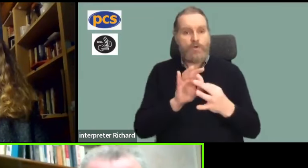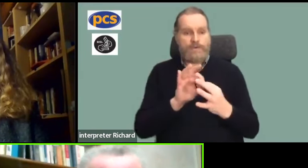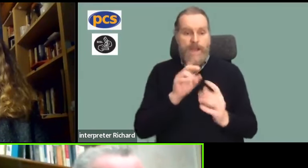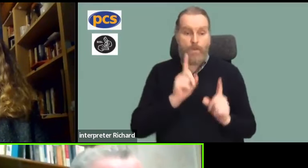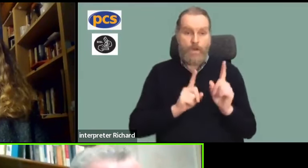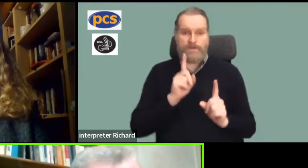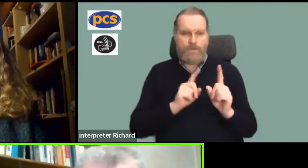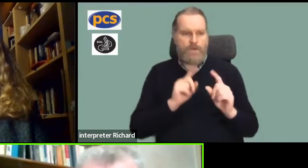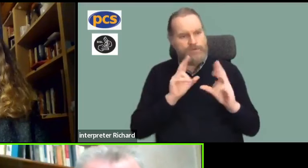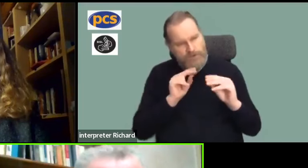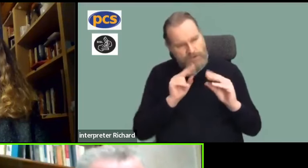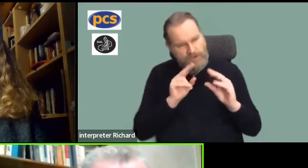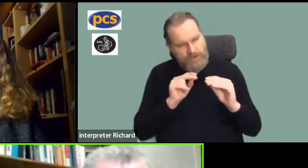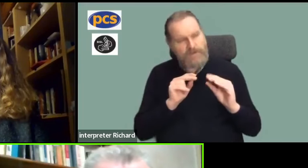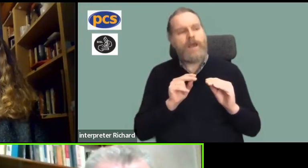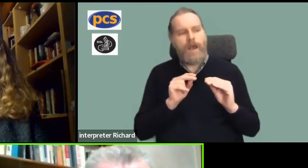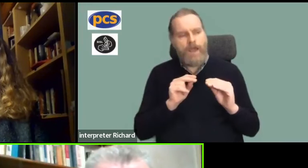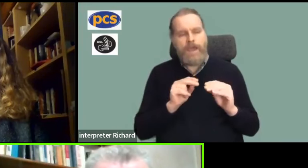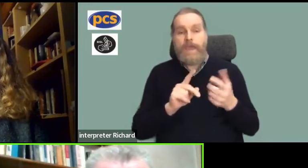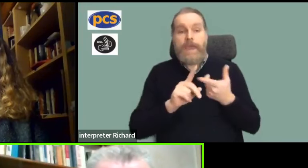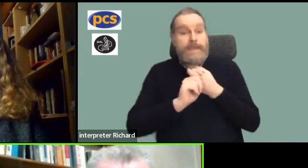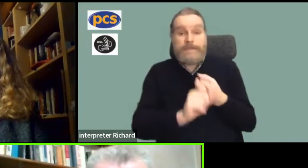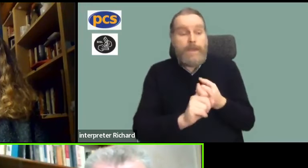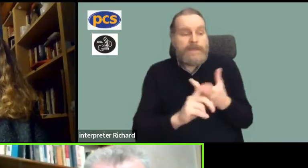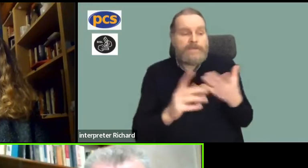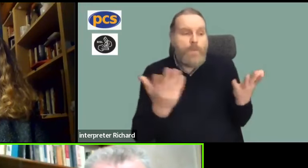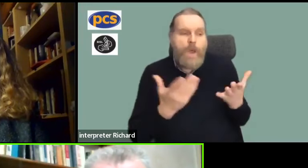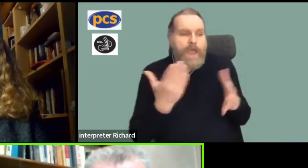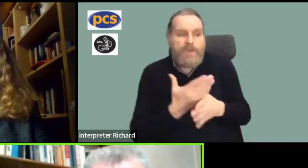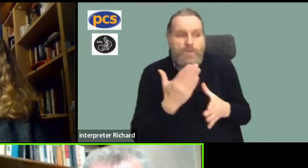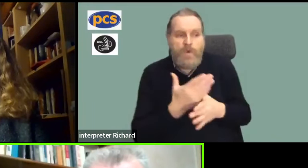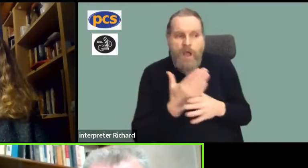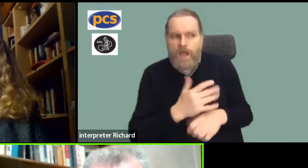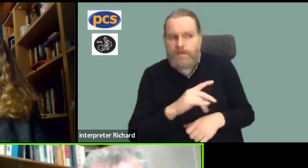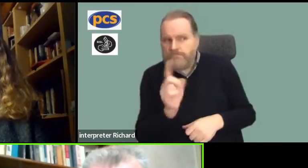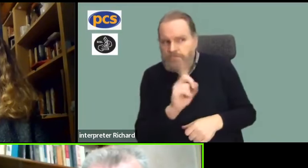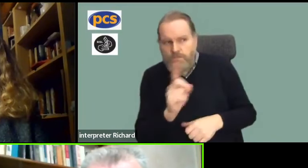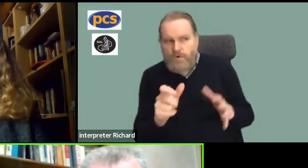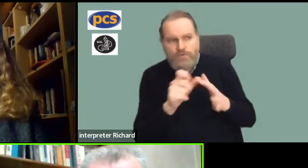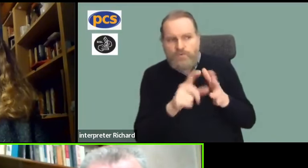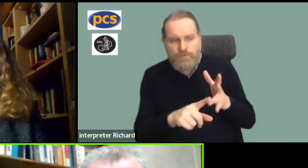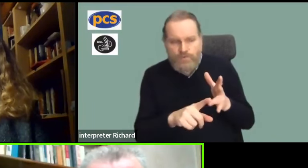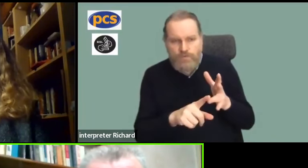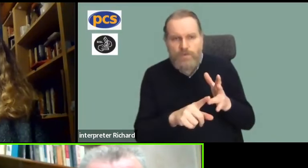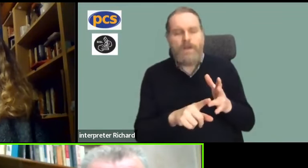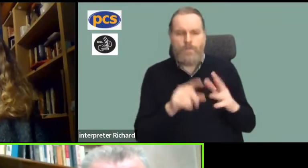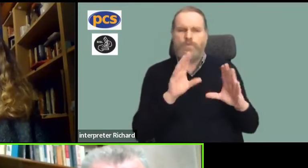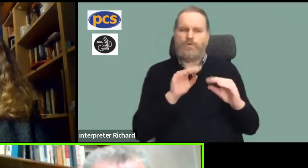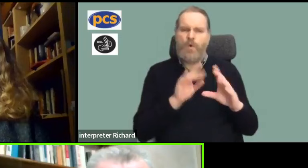itself, itself, and depending on where people are and what e and what would and what would. Place it is we'll see whether or not there's anything else that